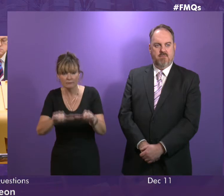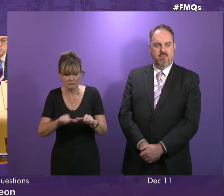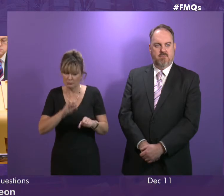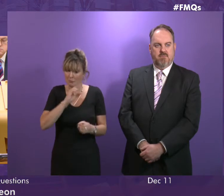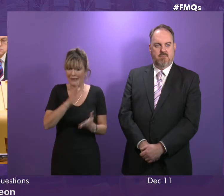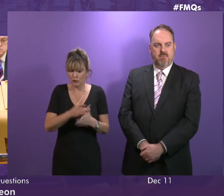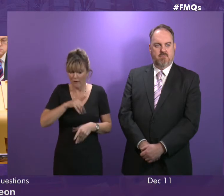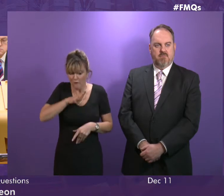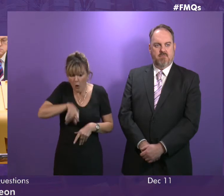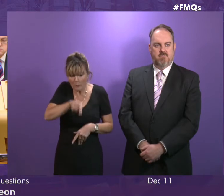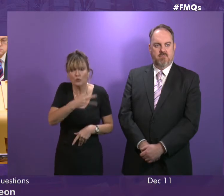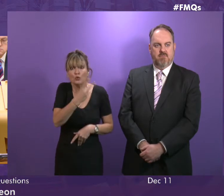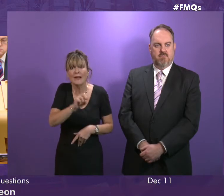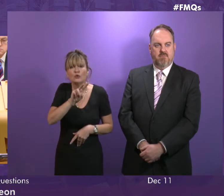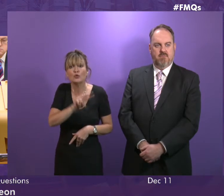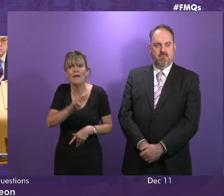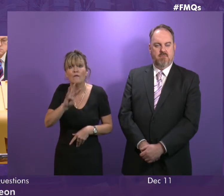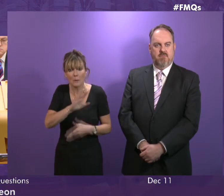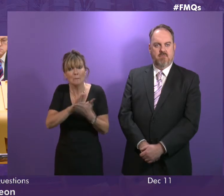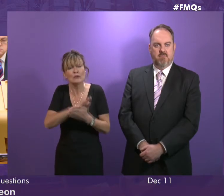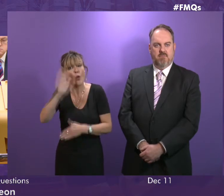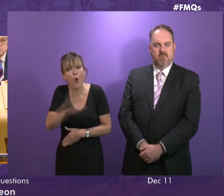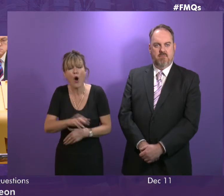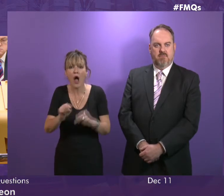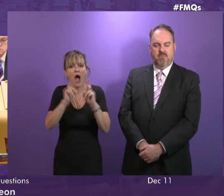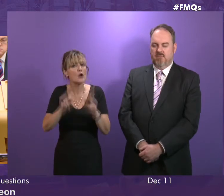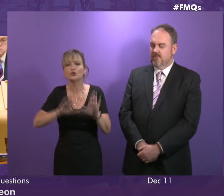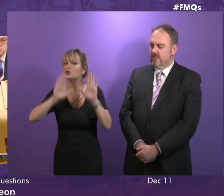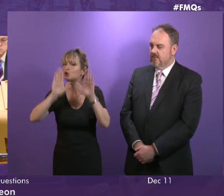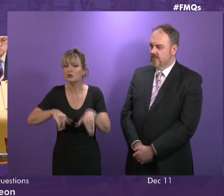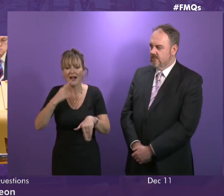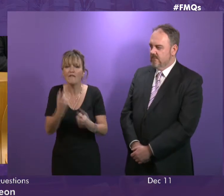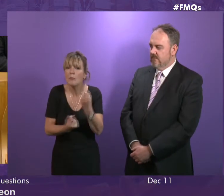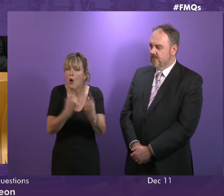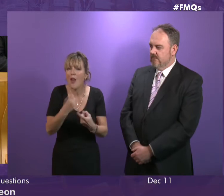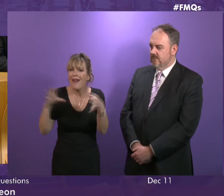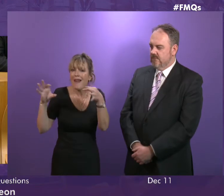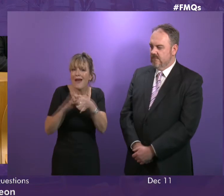that, from 2024, houses should not have fossil fuel boilers but should have boilers using